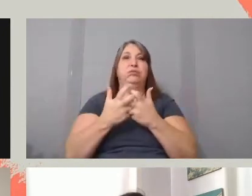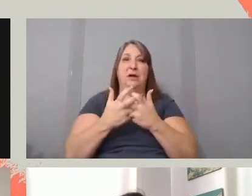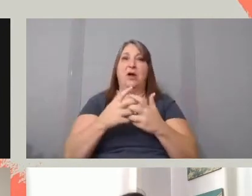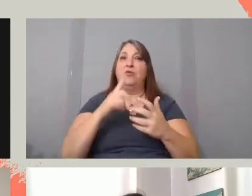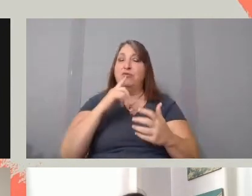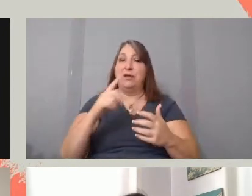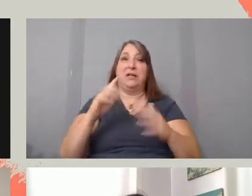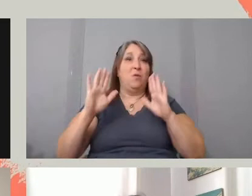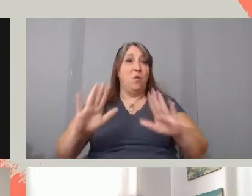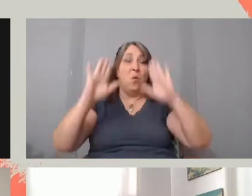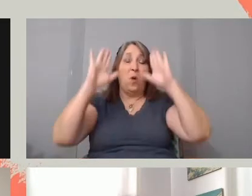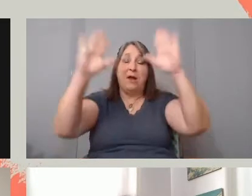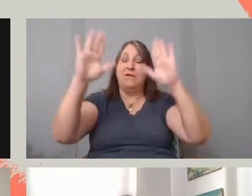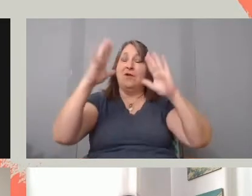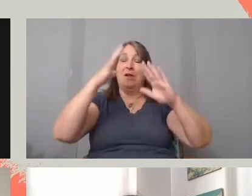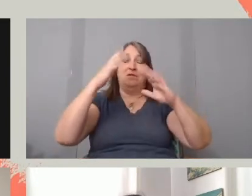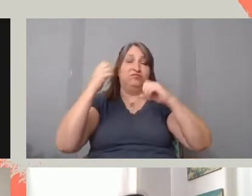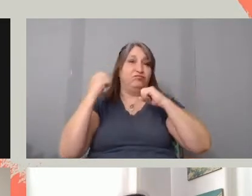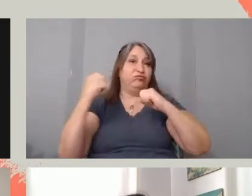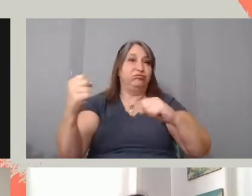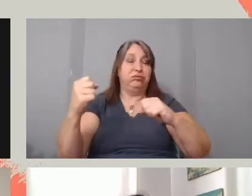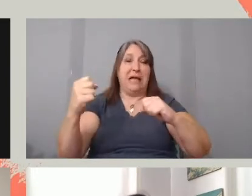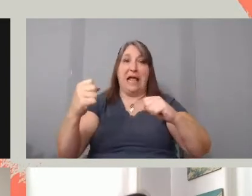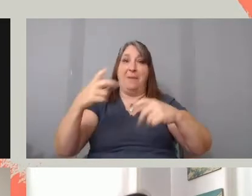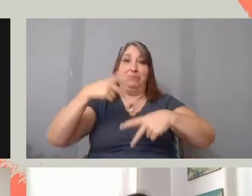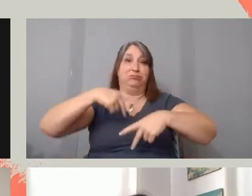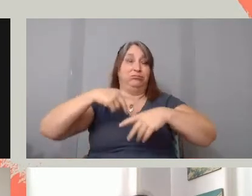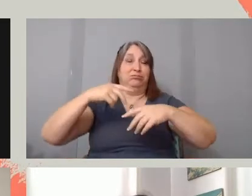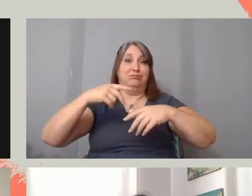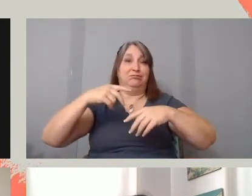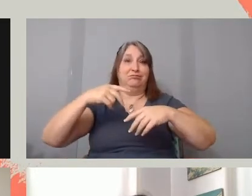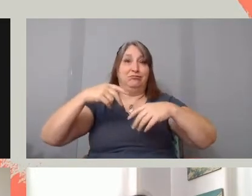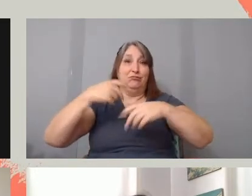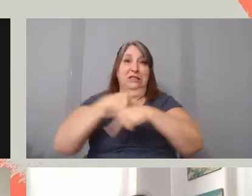And that relationship culminated in 1988,